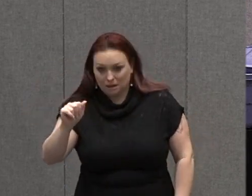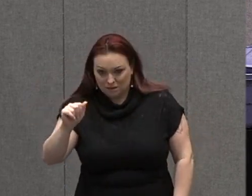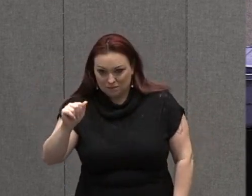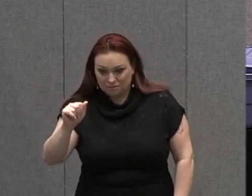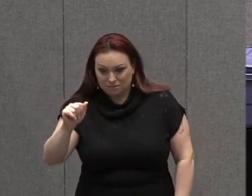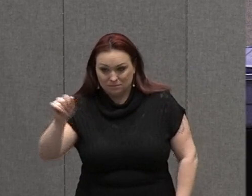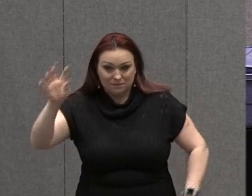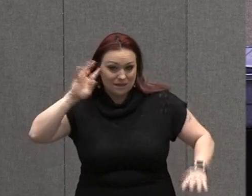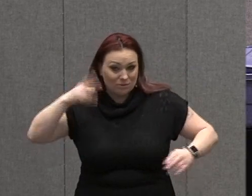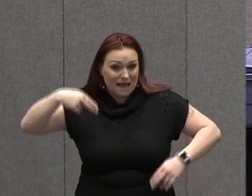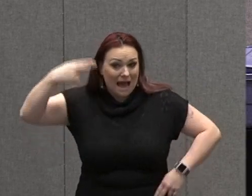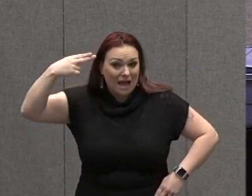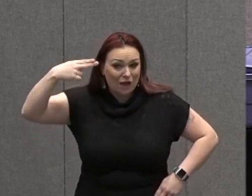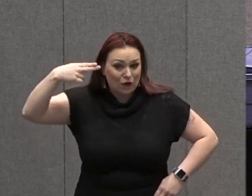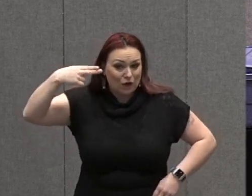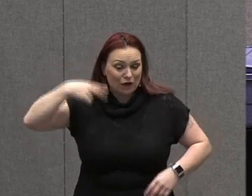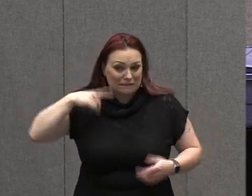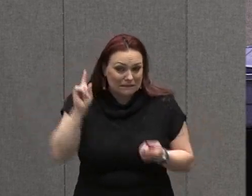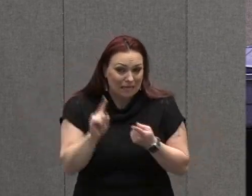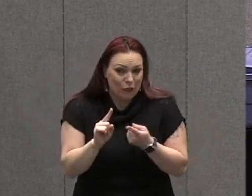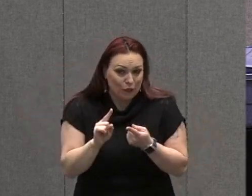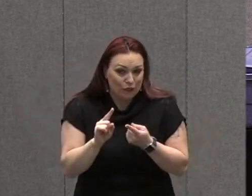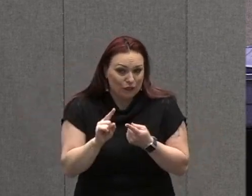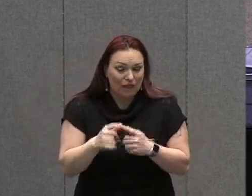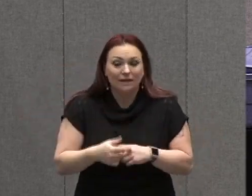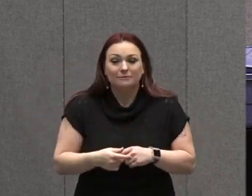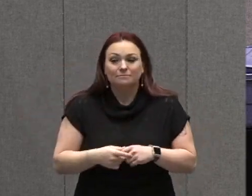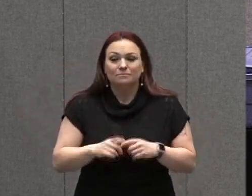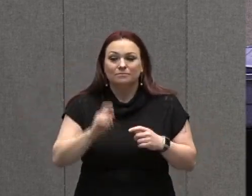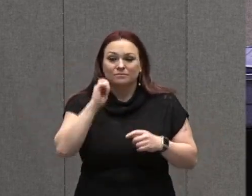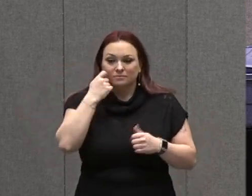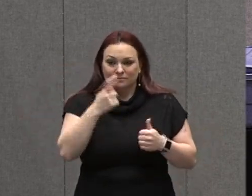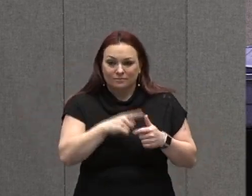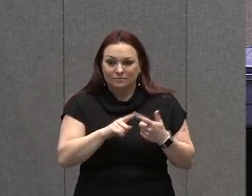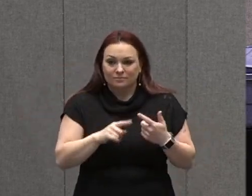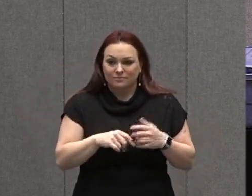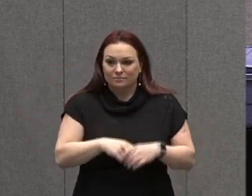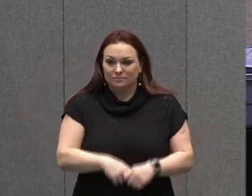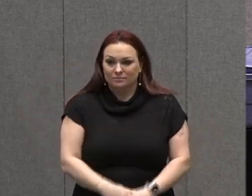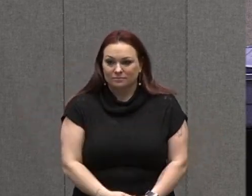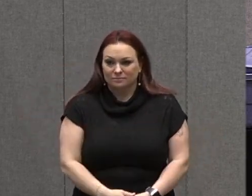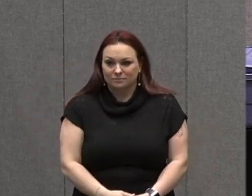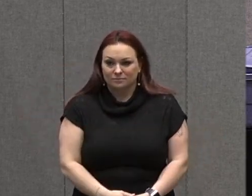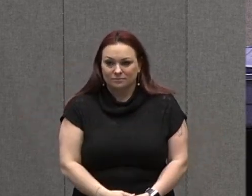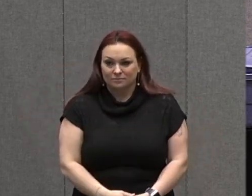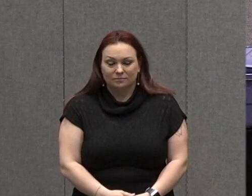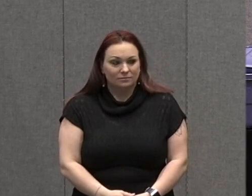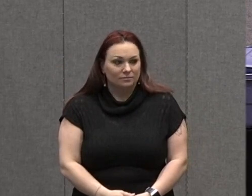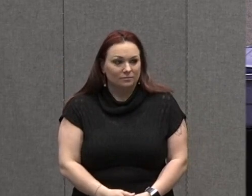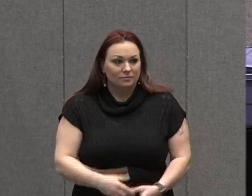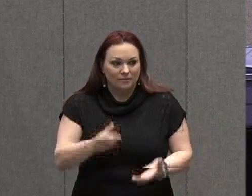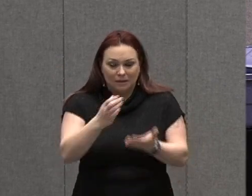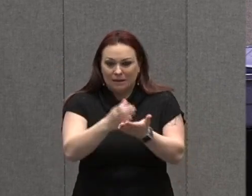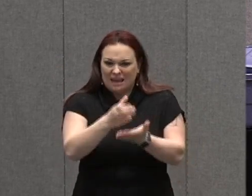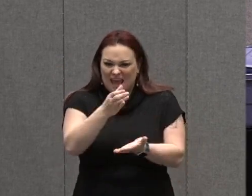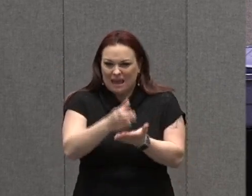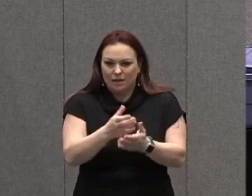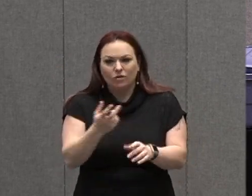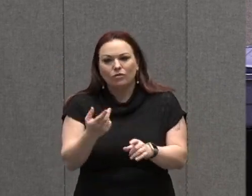Cause it sounds higher so it sounds littler. Okay this is a cool one. This a can, just a regular can, so you have a couple different sounds